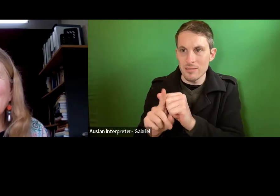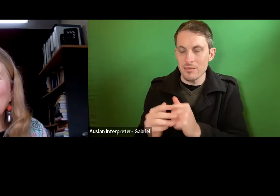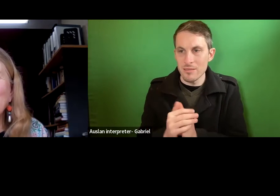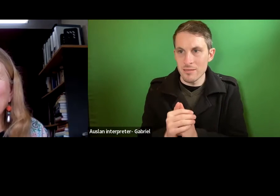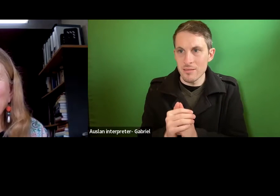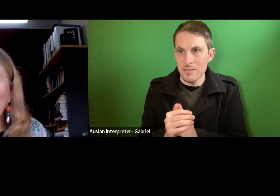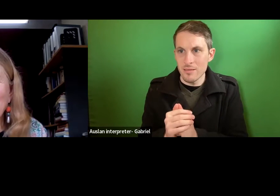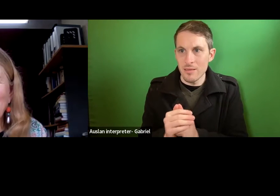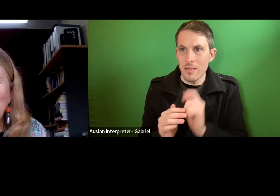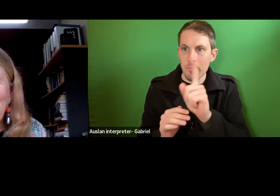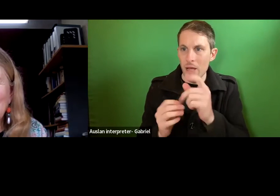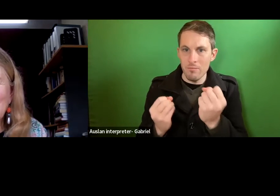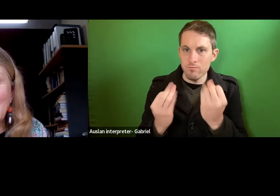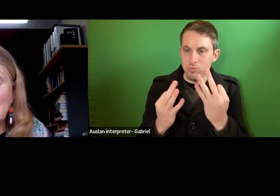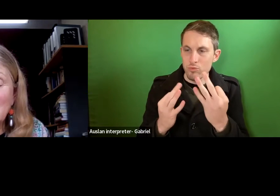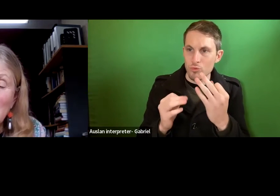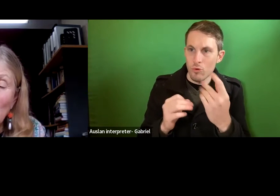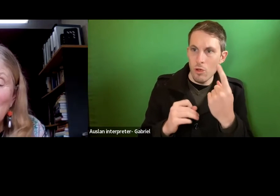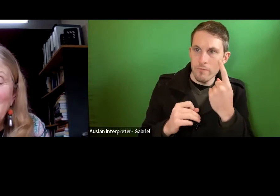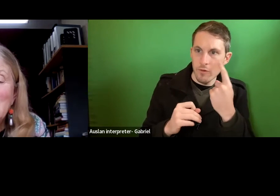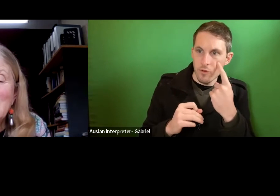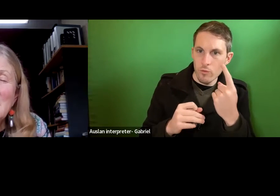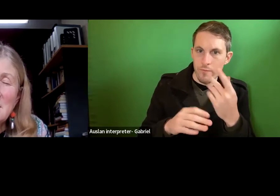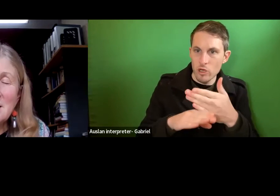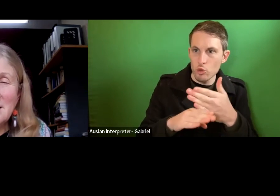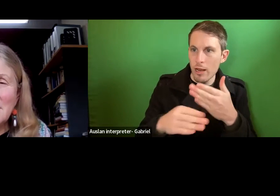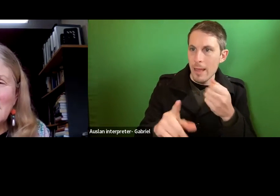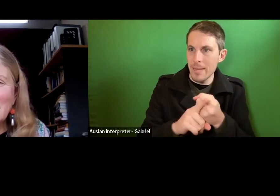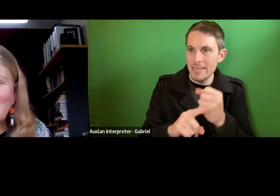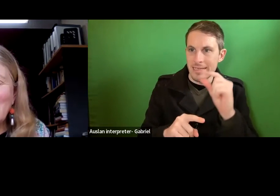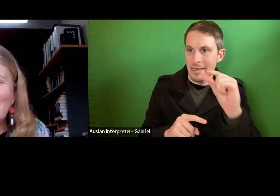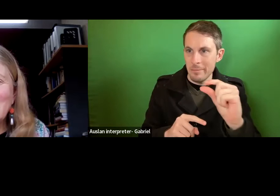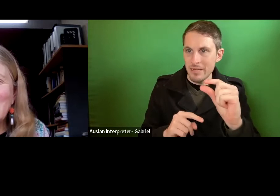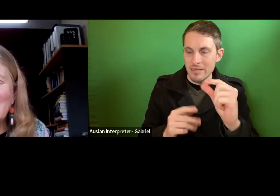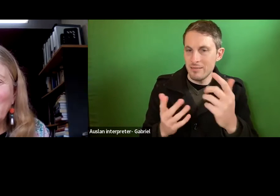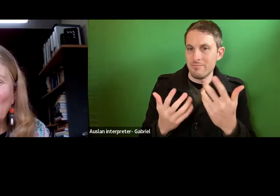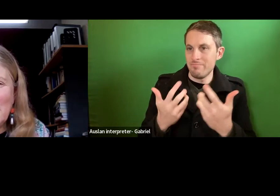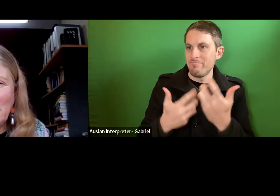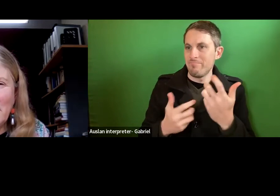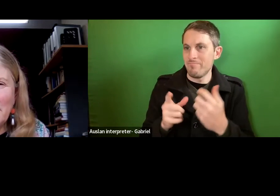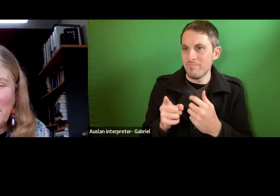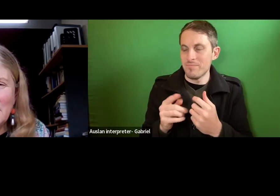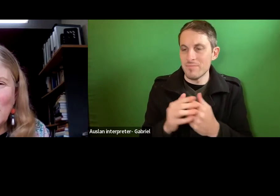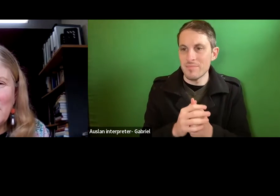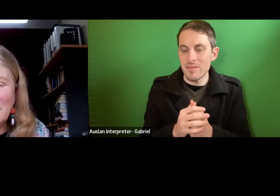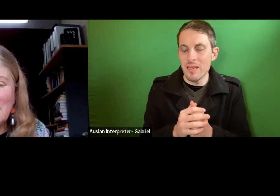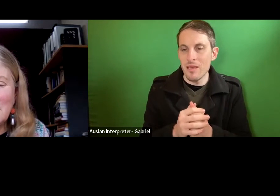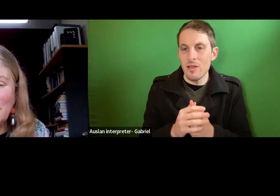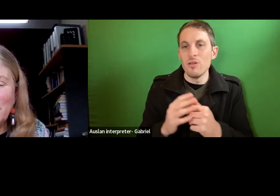observable functional impact. So it's a kind of slightly broad area, but it's one that needs to